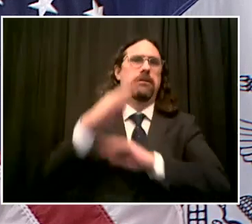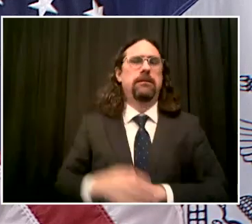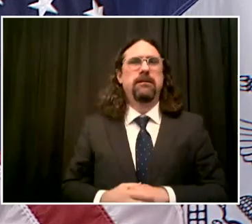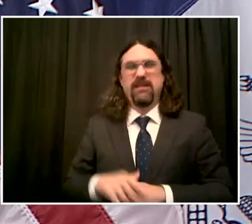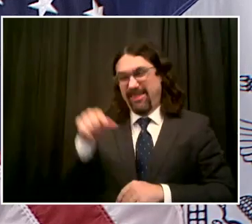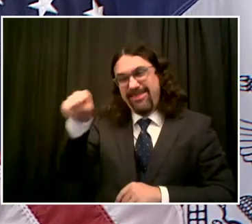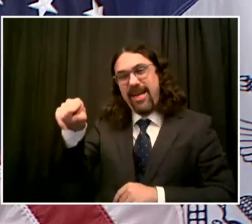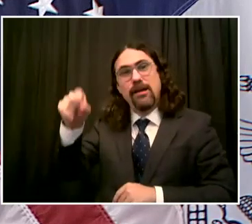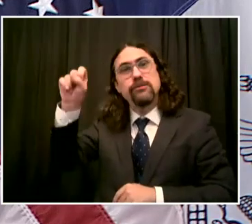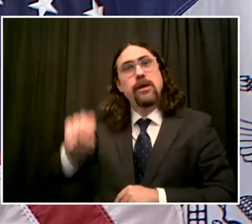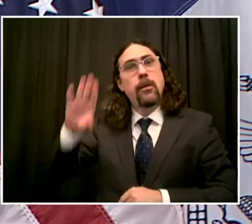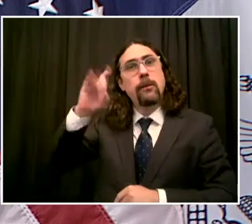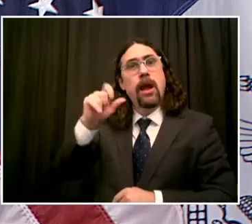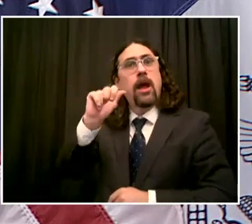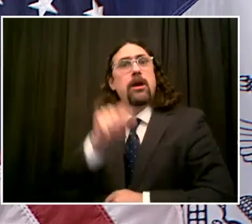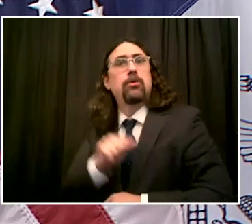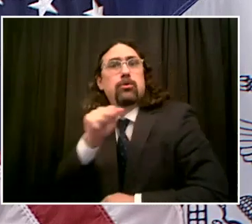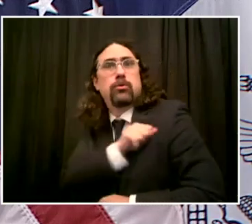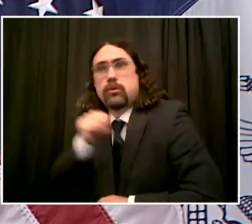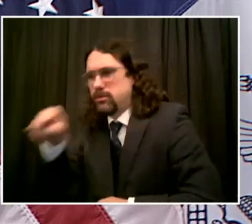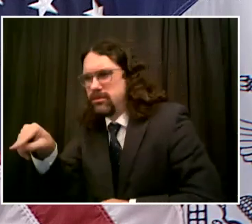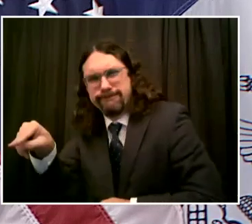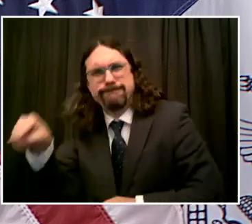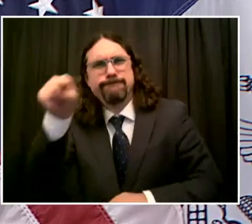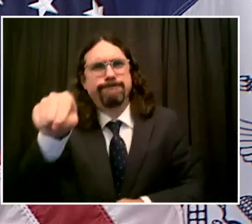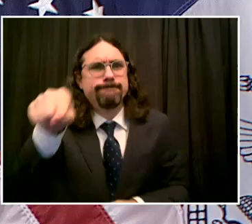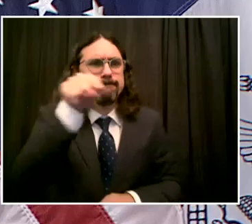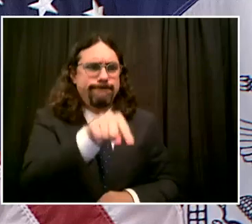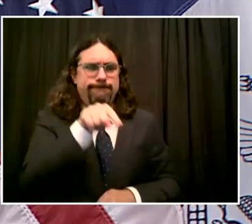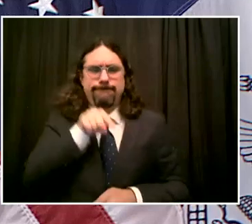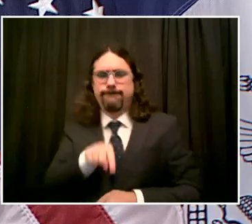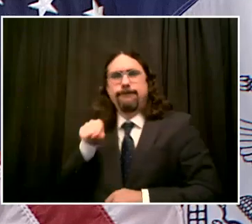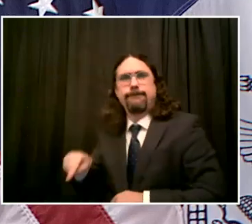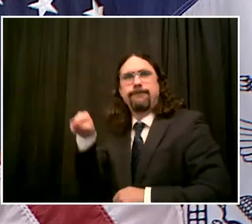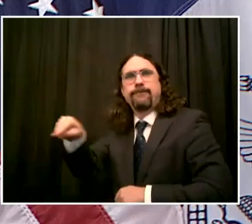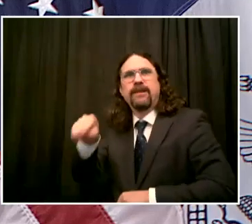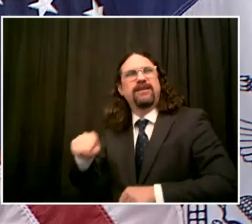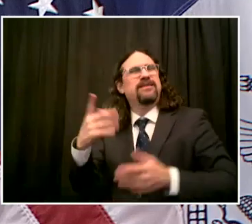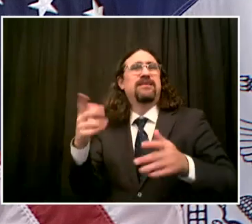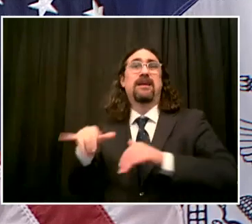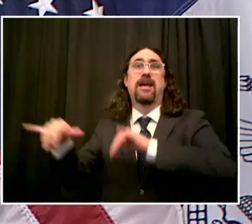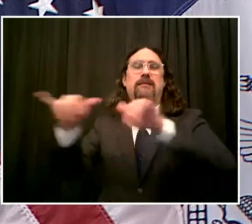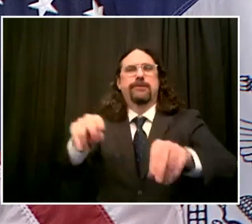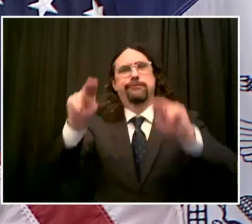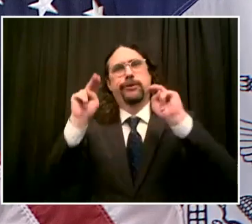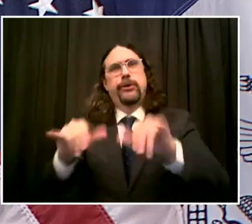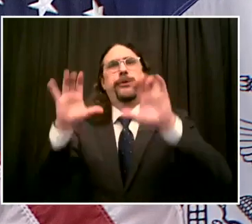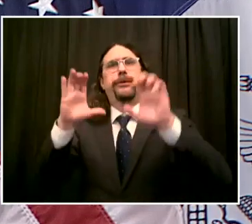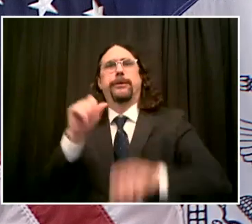CITY. SO WE ARE GOING TO HAVE A CONVERSATION TODAY.